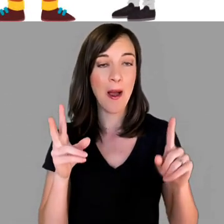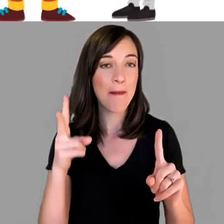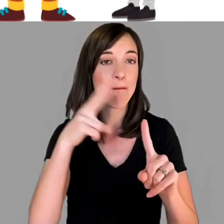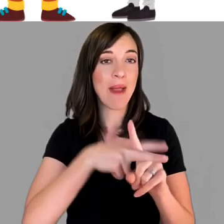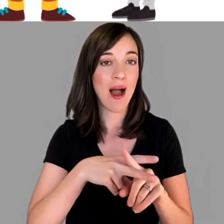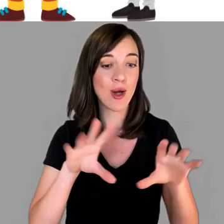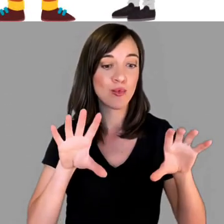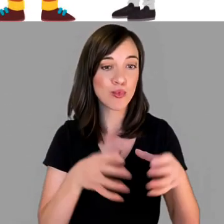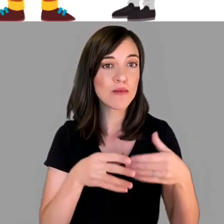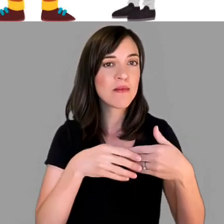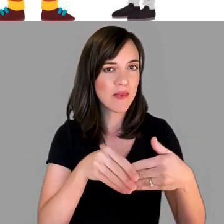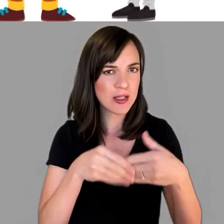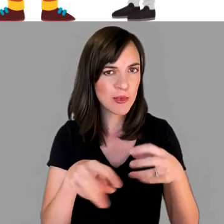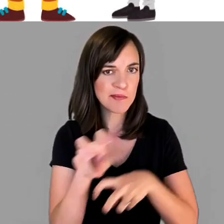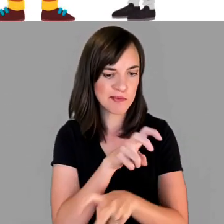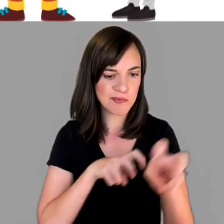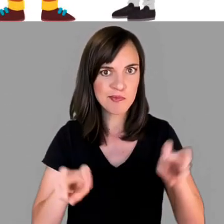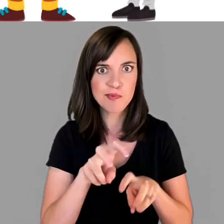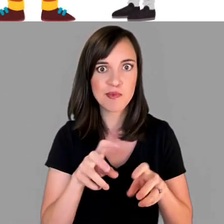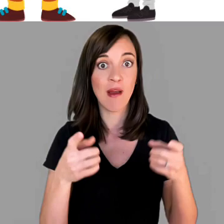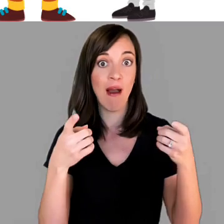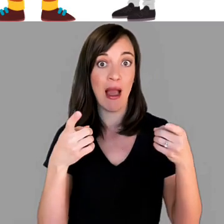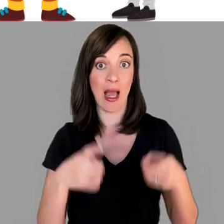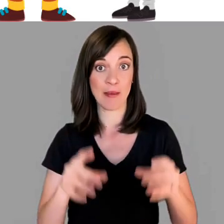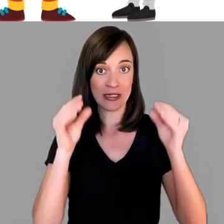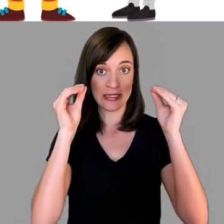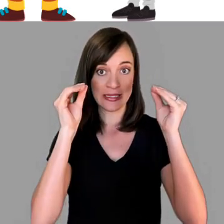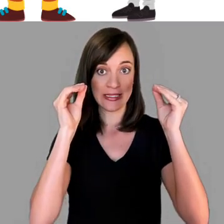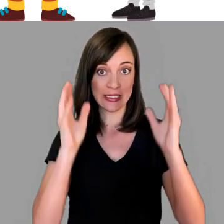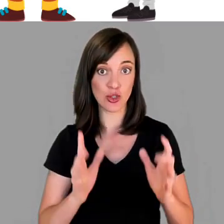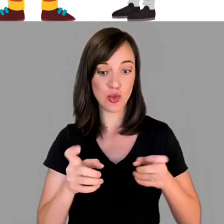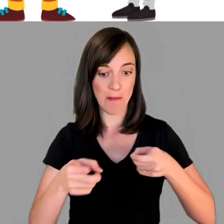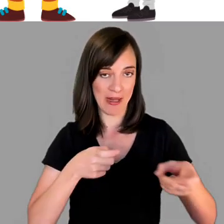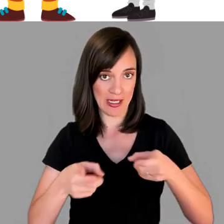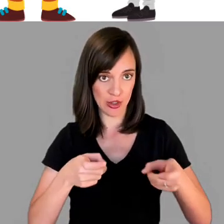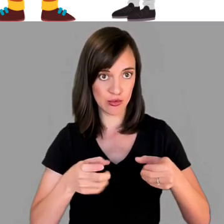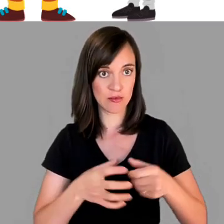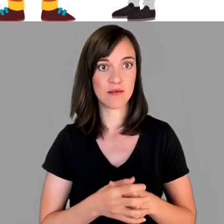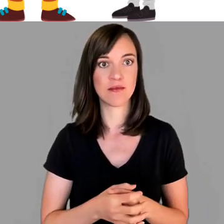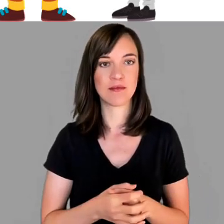The study implemented flexible grouping arrangements that were teacher-managed.